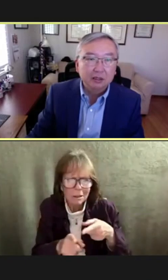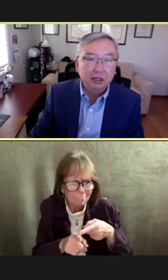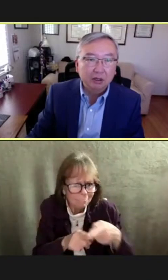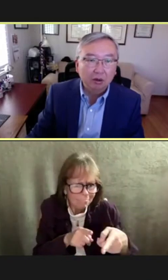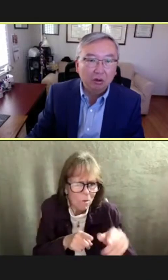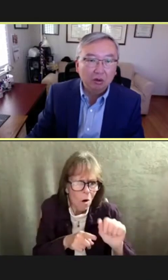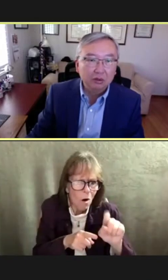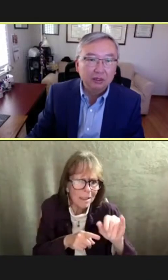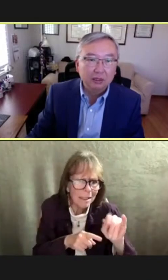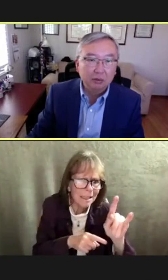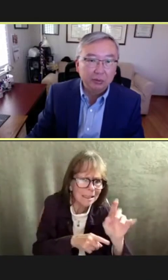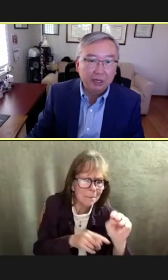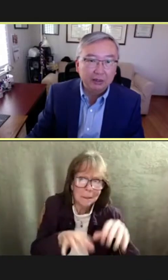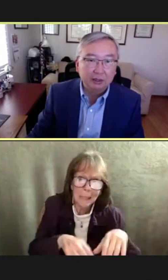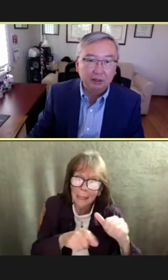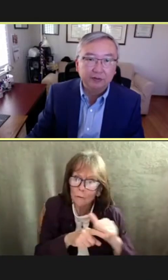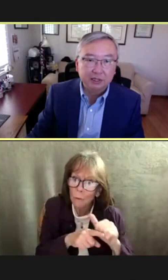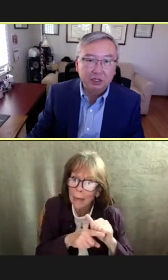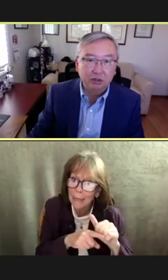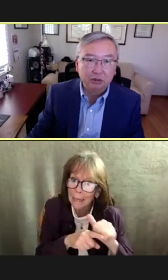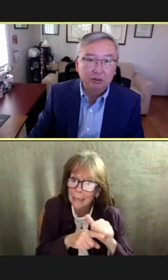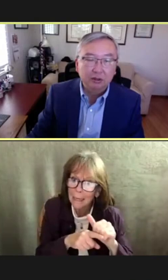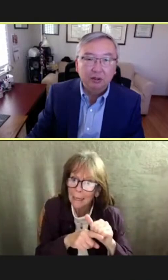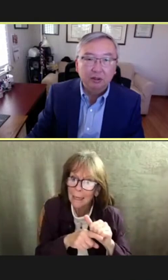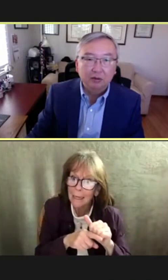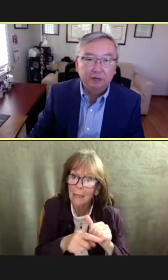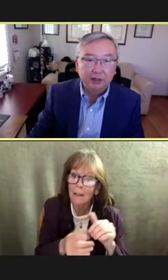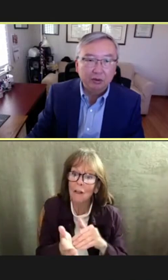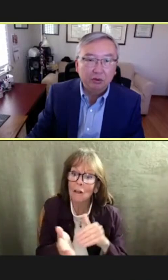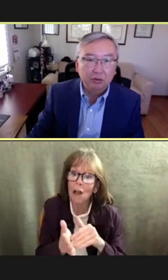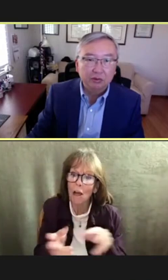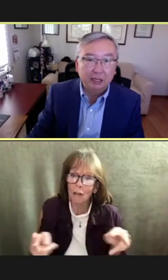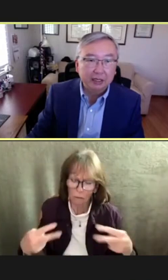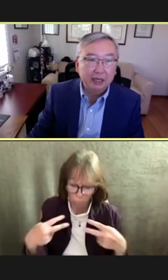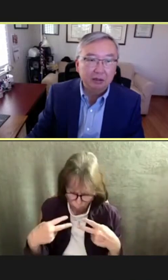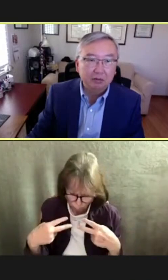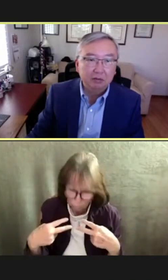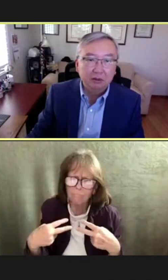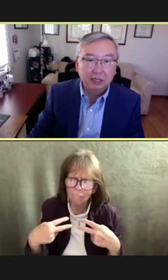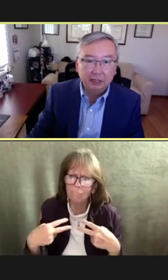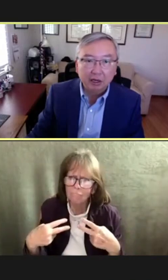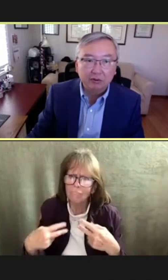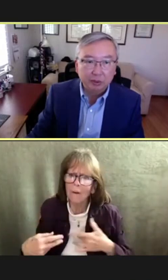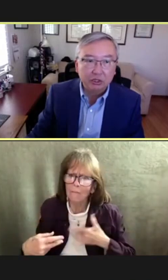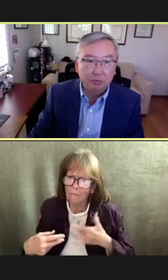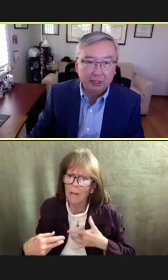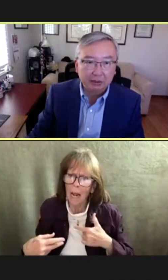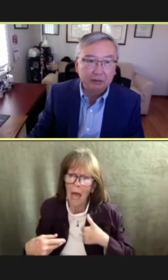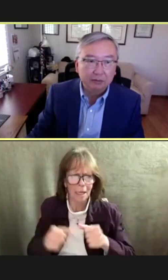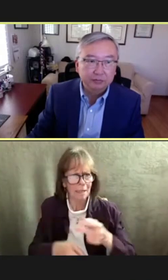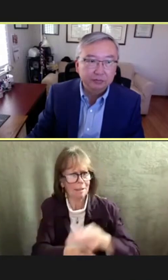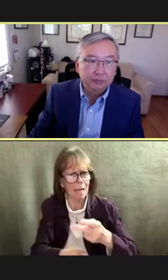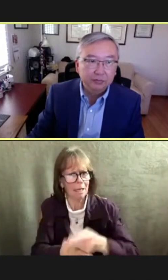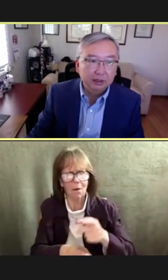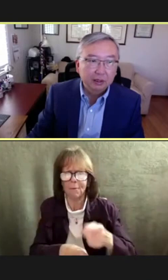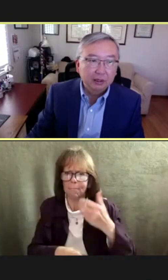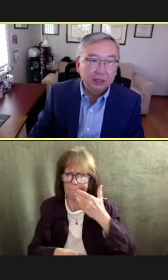they all make the physician feel they can take care of the patient better.